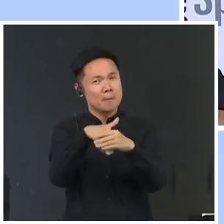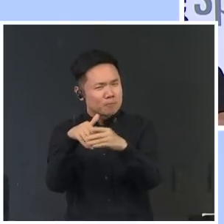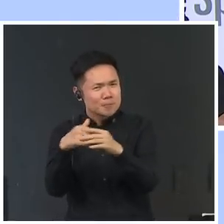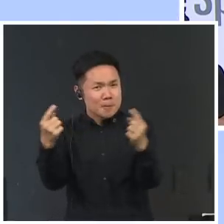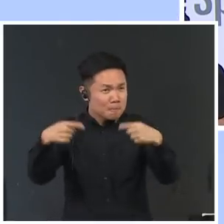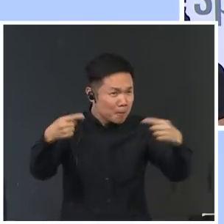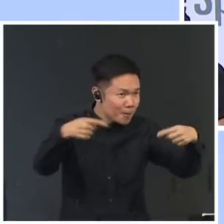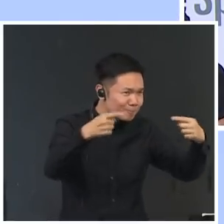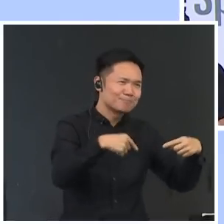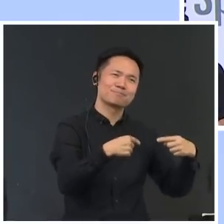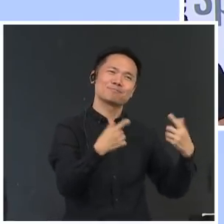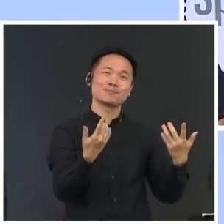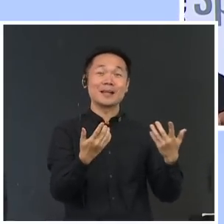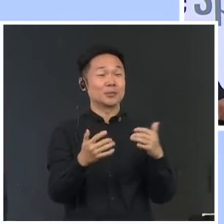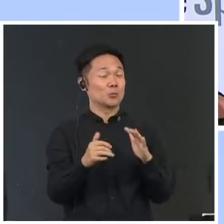that wanted to attend